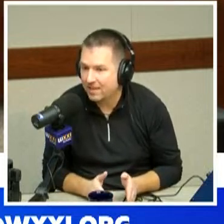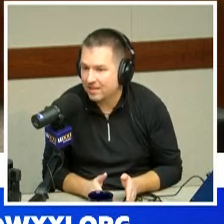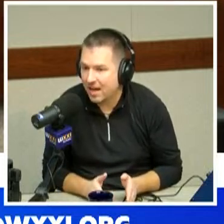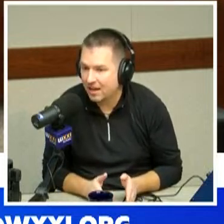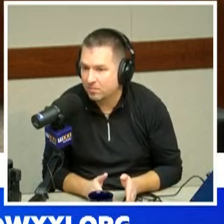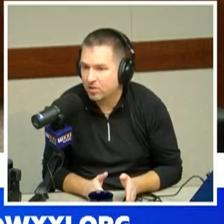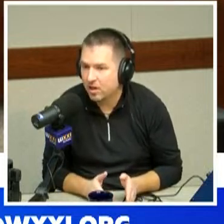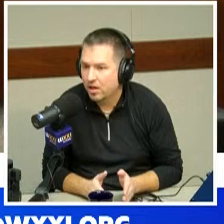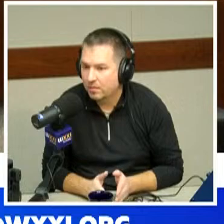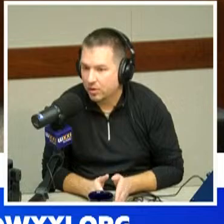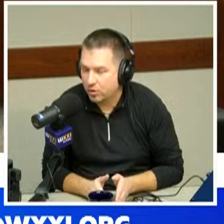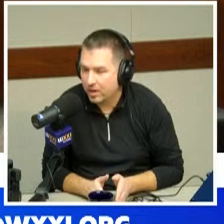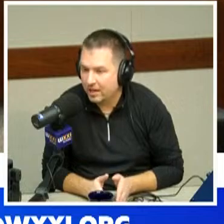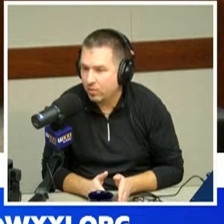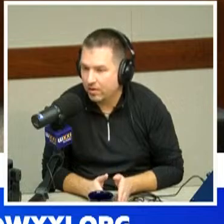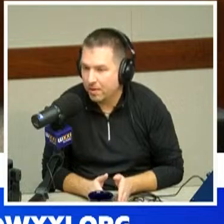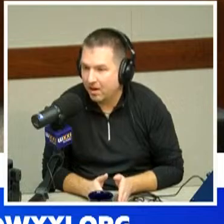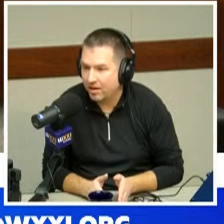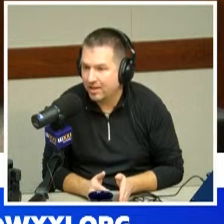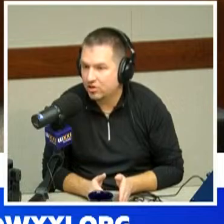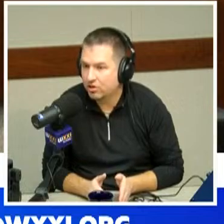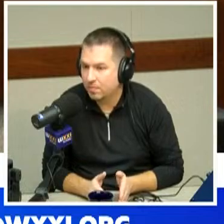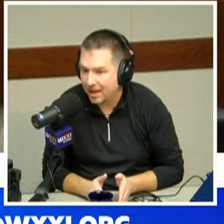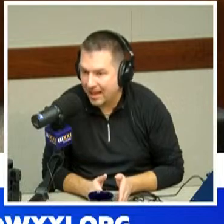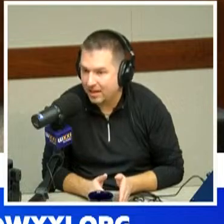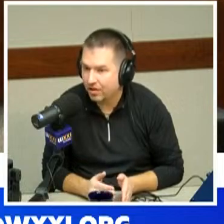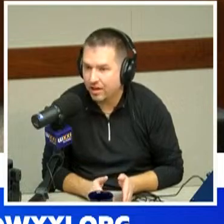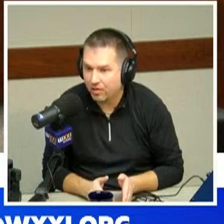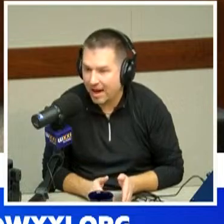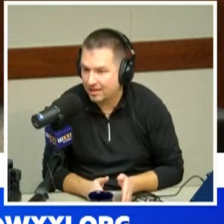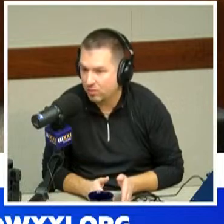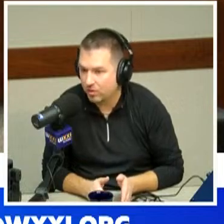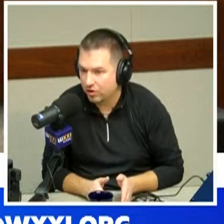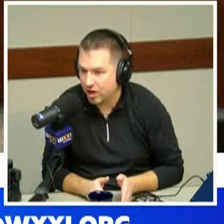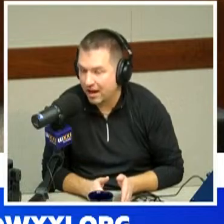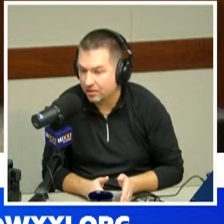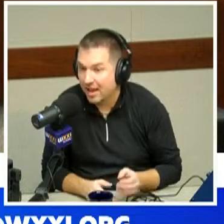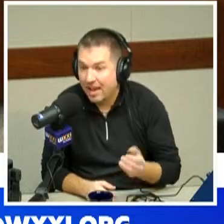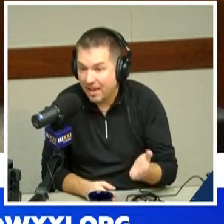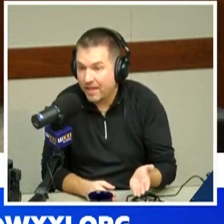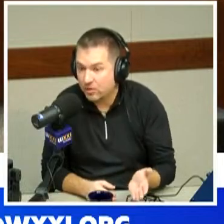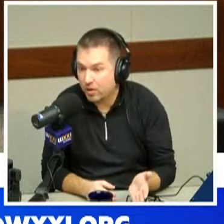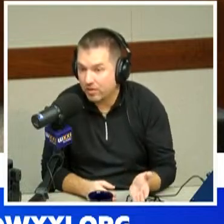the times between when the parent is just playing or interacting with their child and that's where